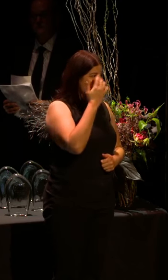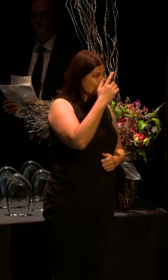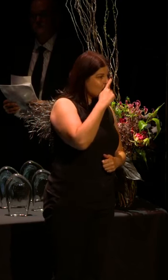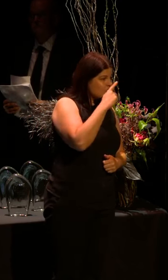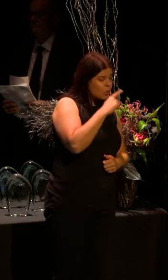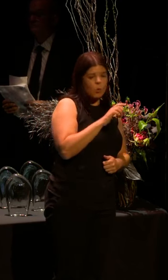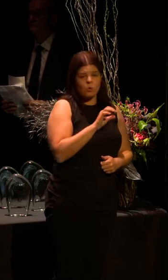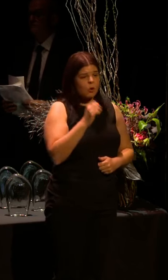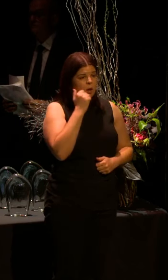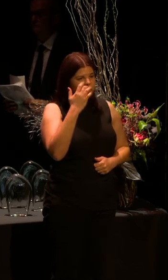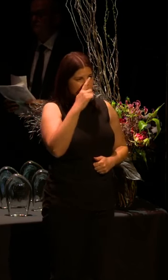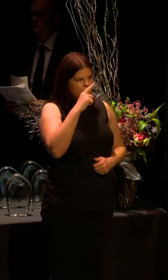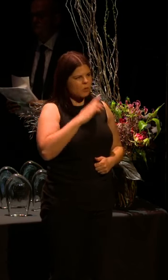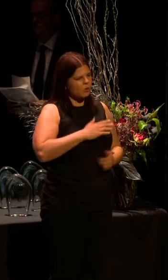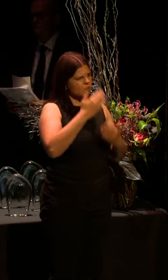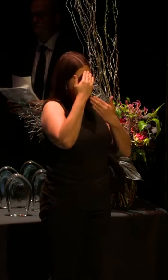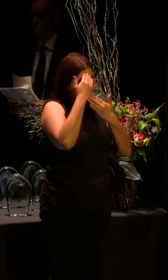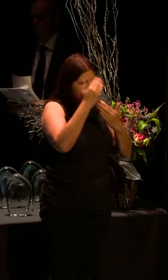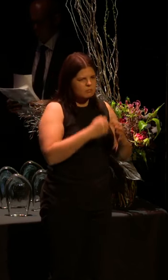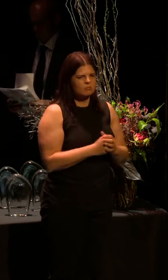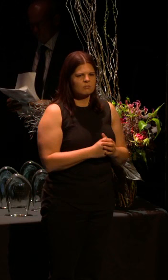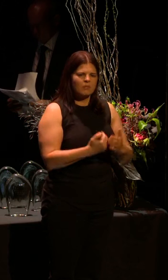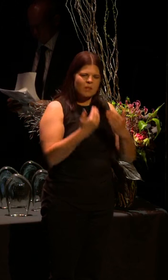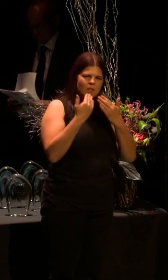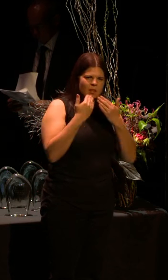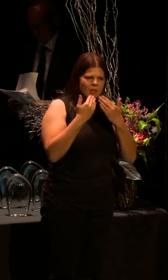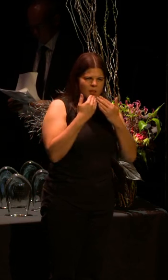and express my gratitude for the sacrifices that have been made by elders